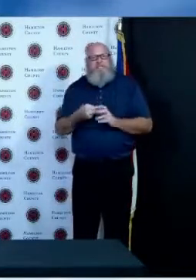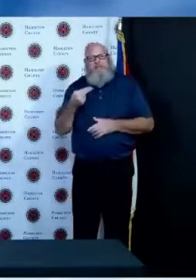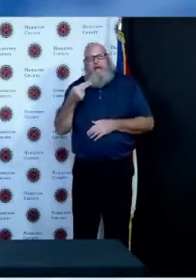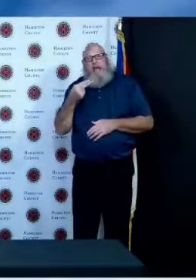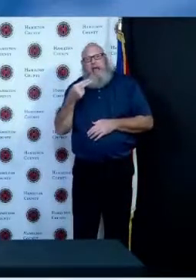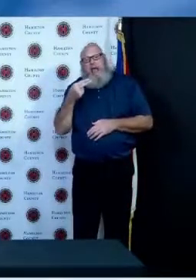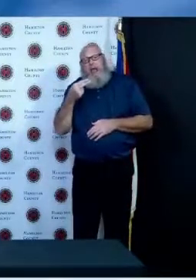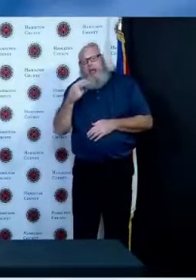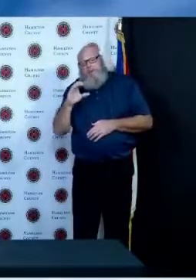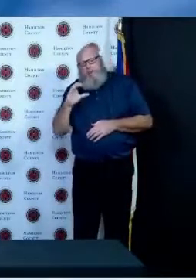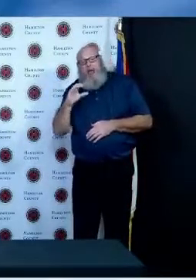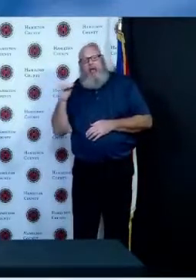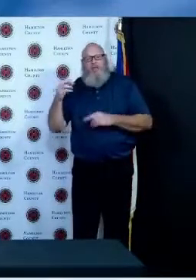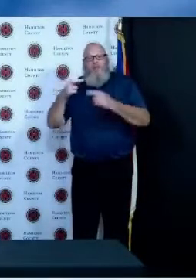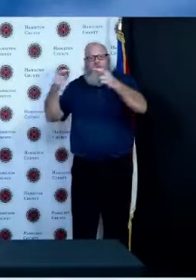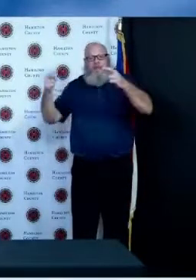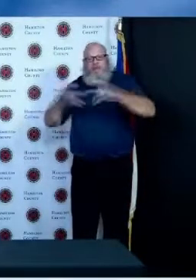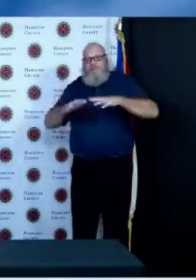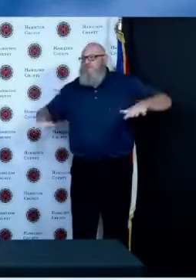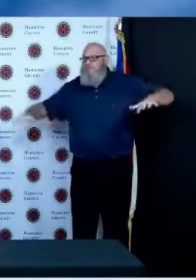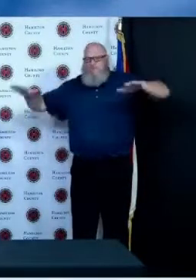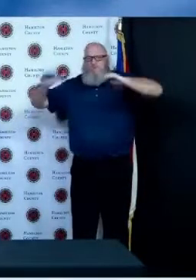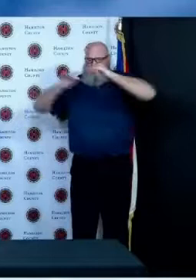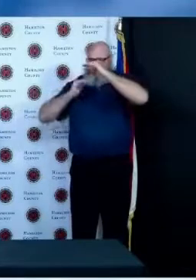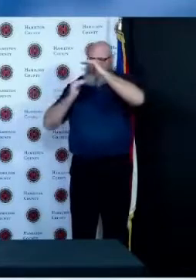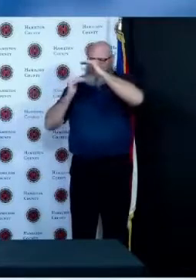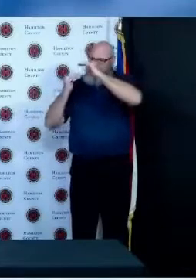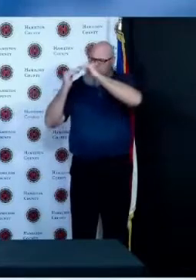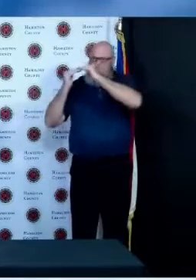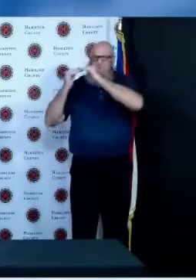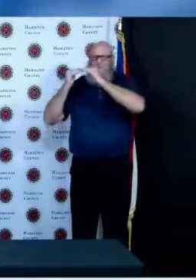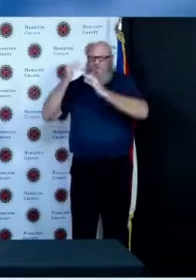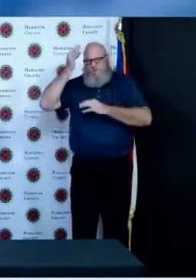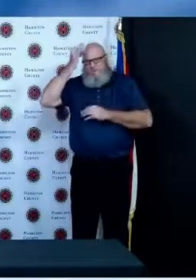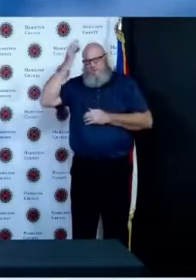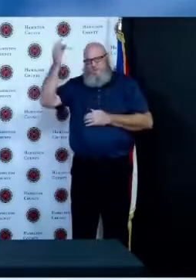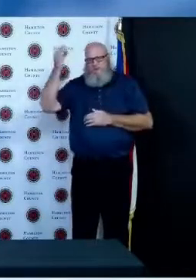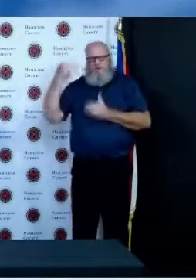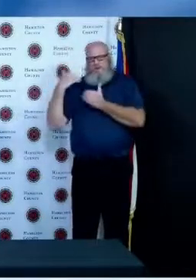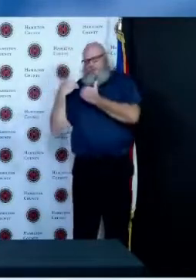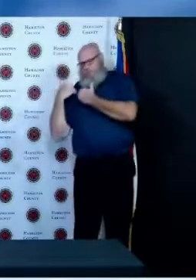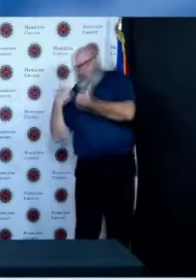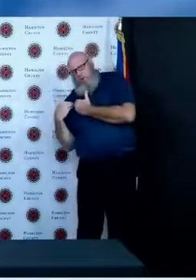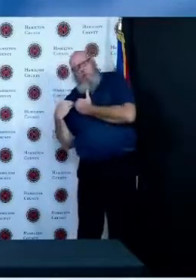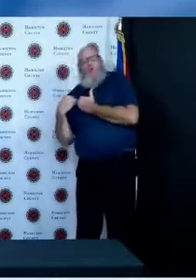significant burden and a lot of stress on them and their workers when you look to the intensive care